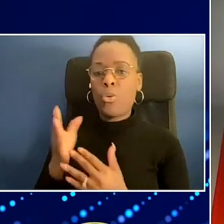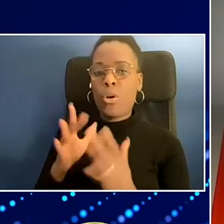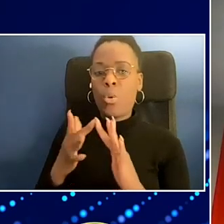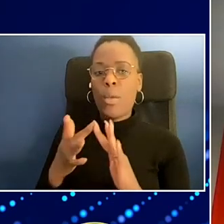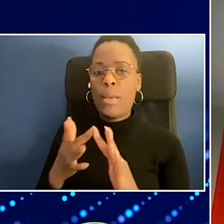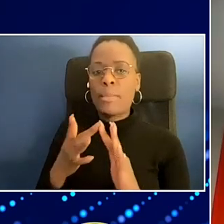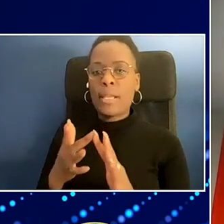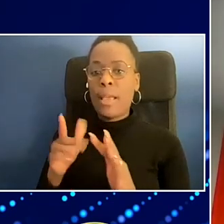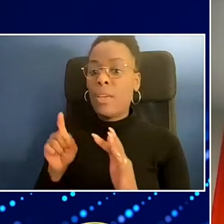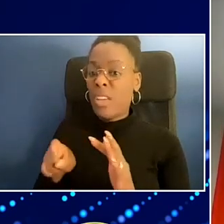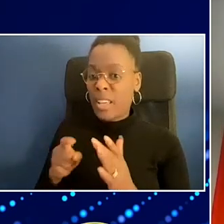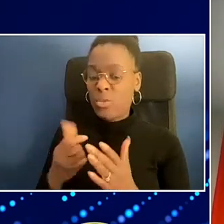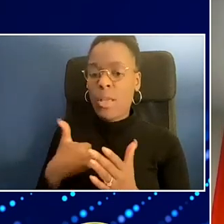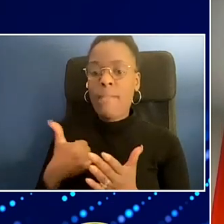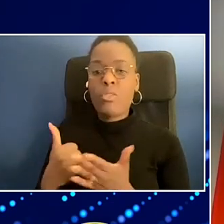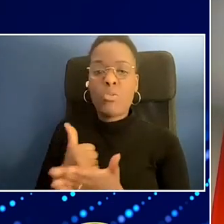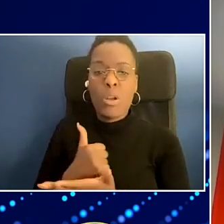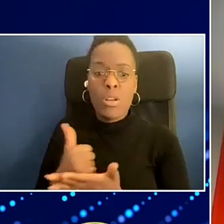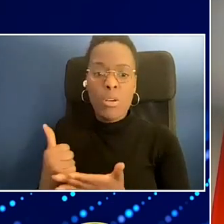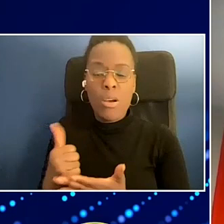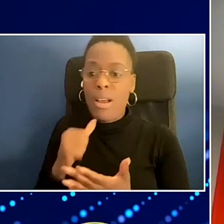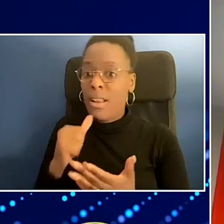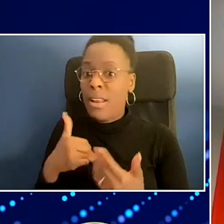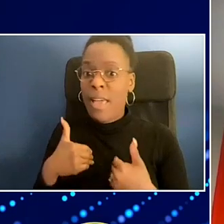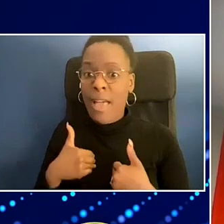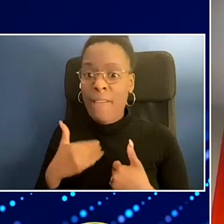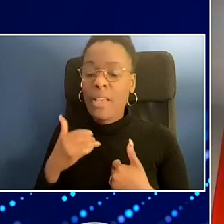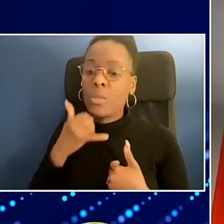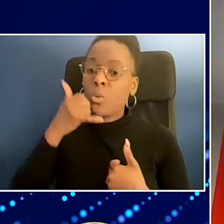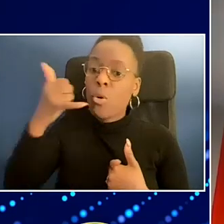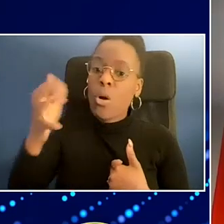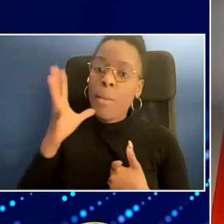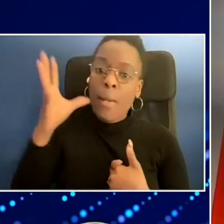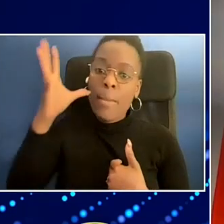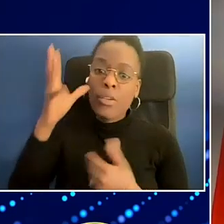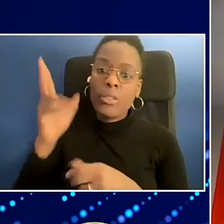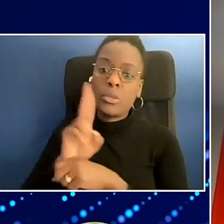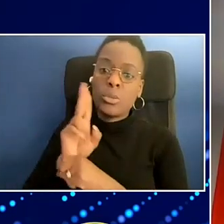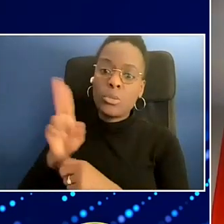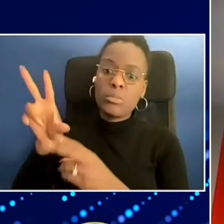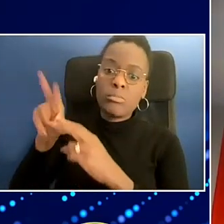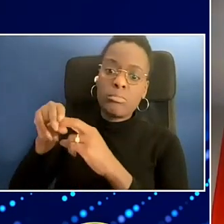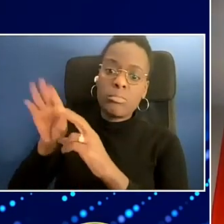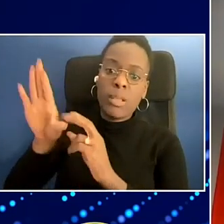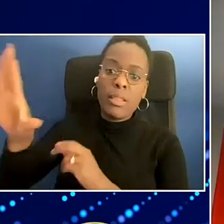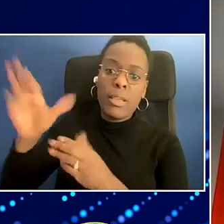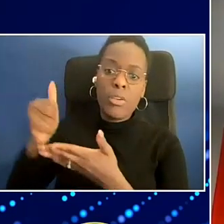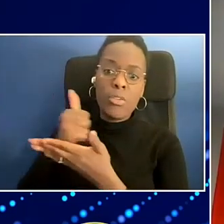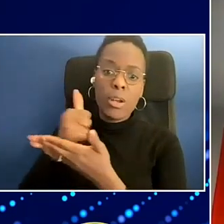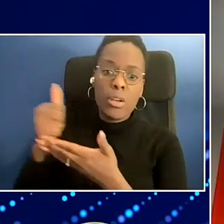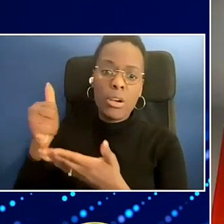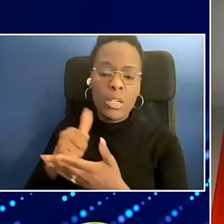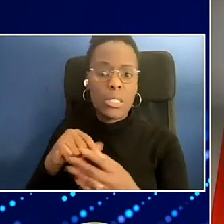card to use. Luckily, I was able to call my parents and use one of their credit cards, but this was still a pain. What do students do that don't have a